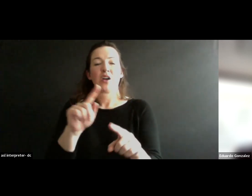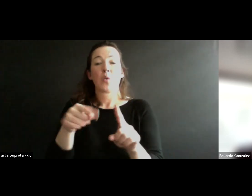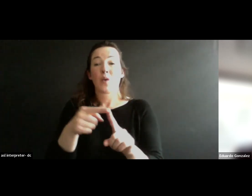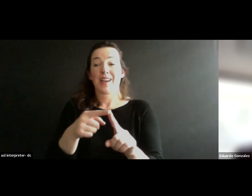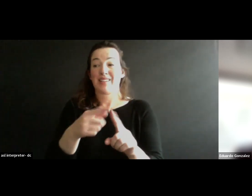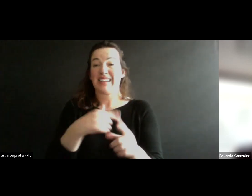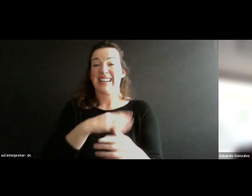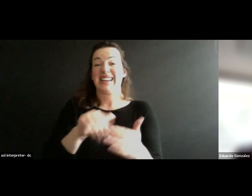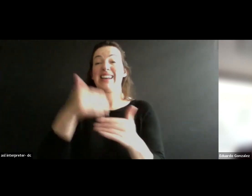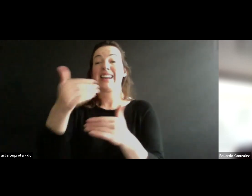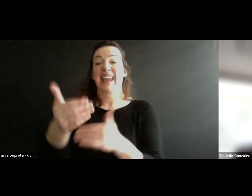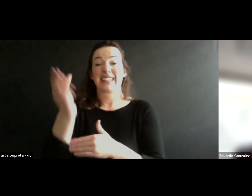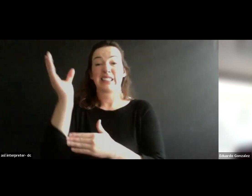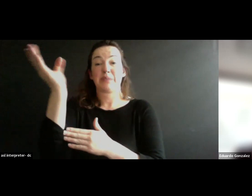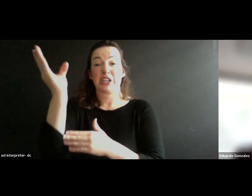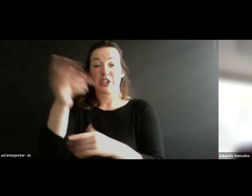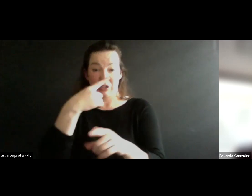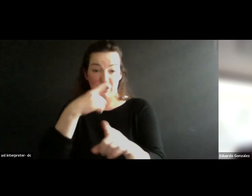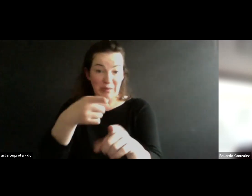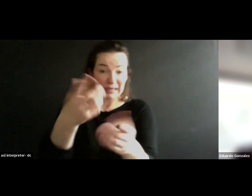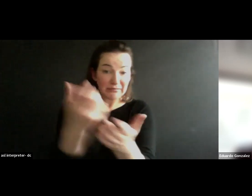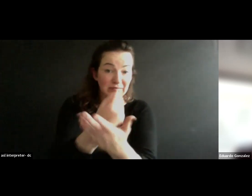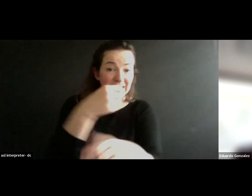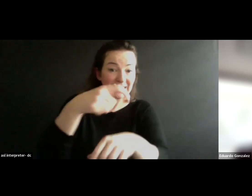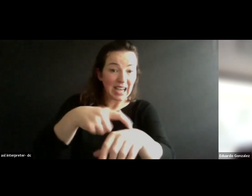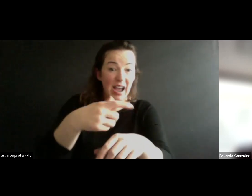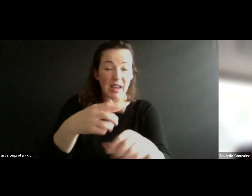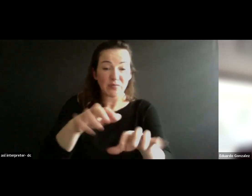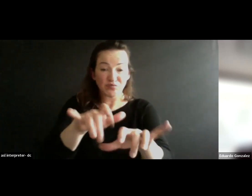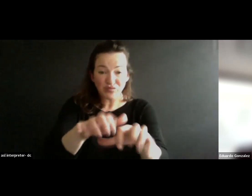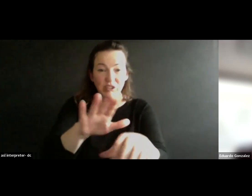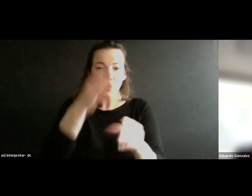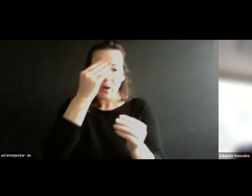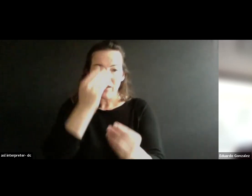the next speaker, if you would please put your information in chat so that people can